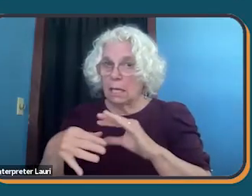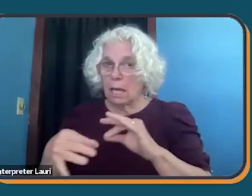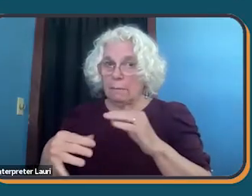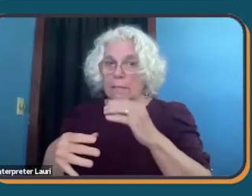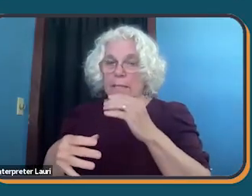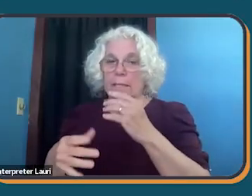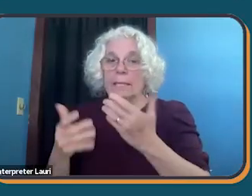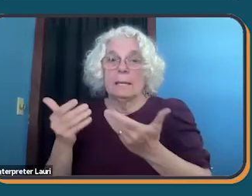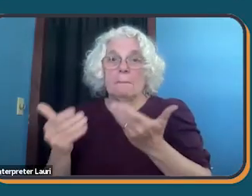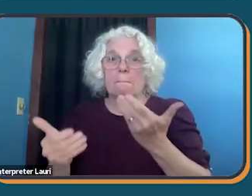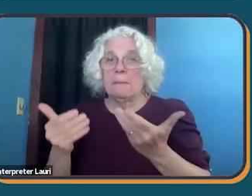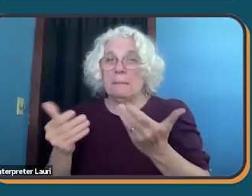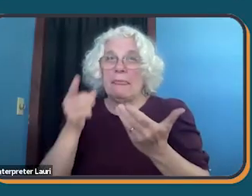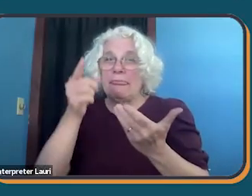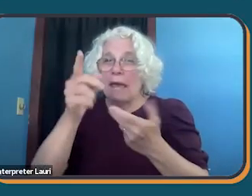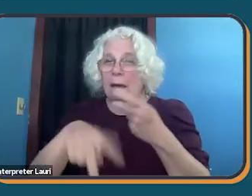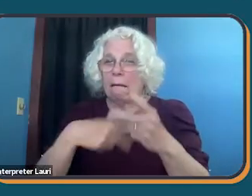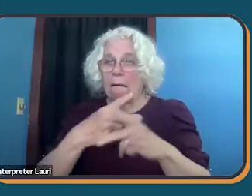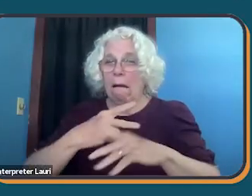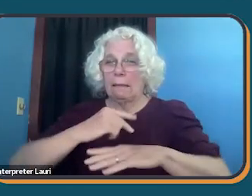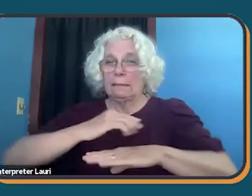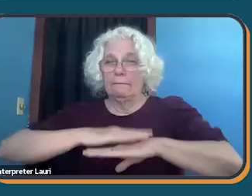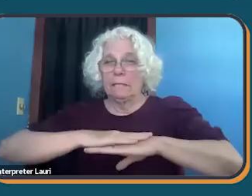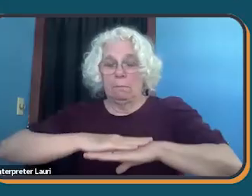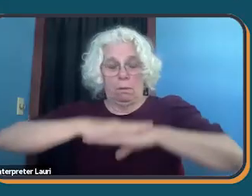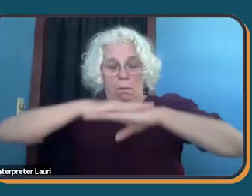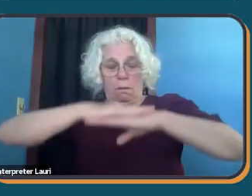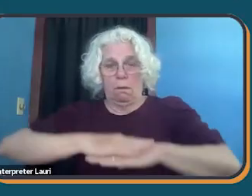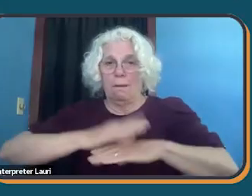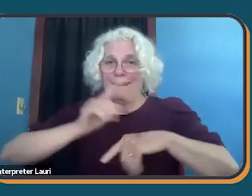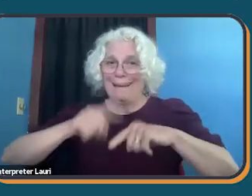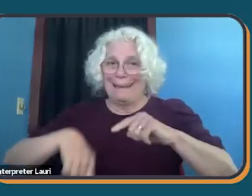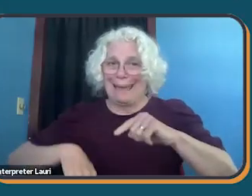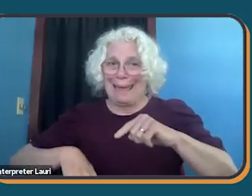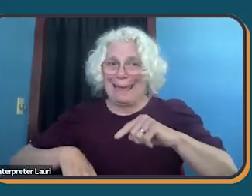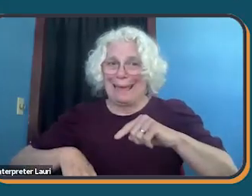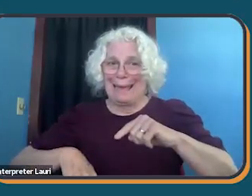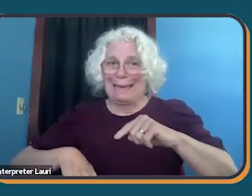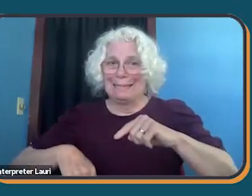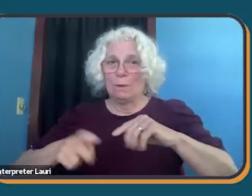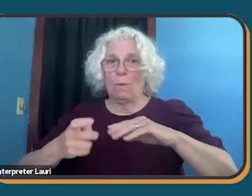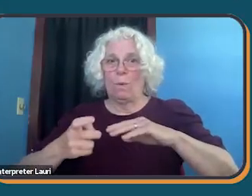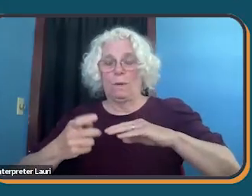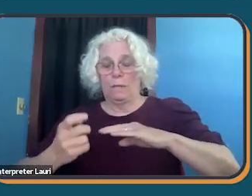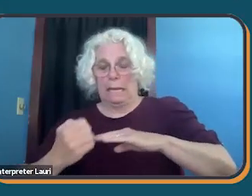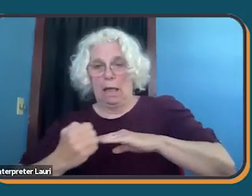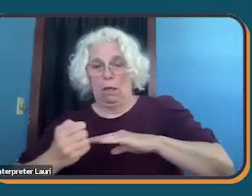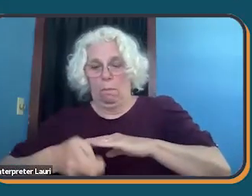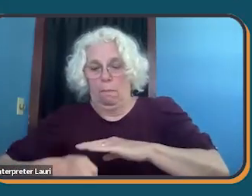or a good way to transfer her to the table, perhaps for the DEXA scan, sometimes.